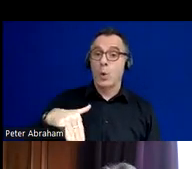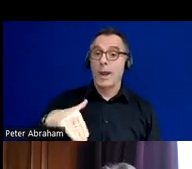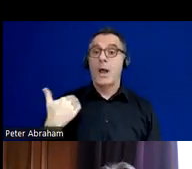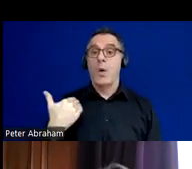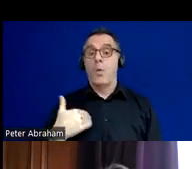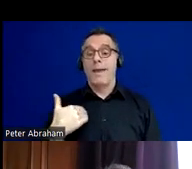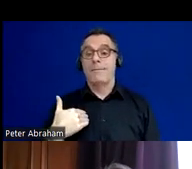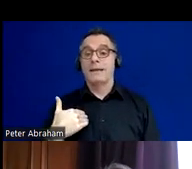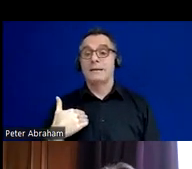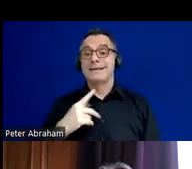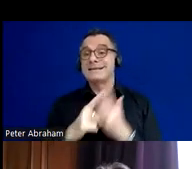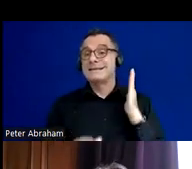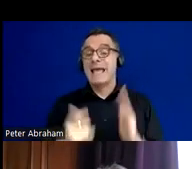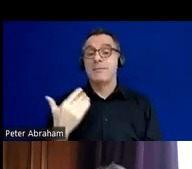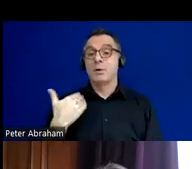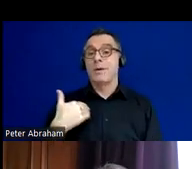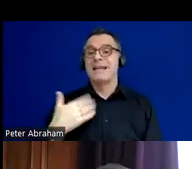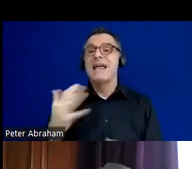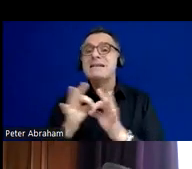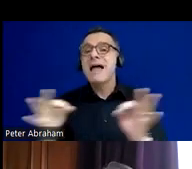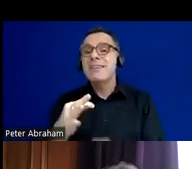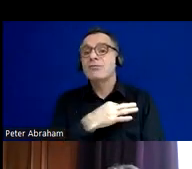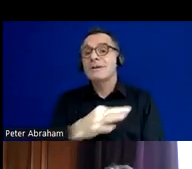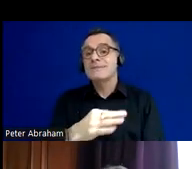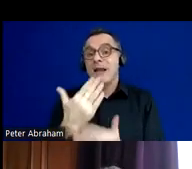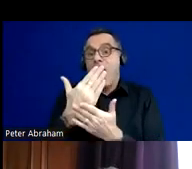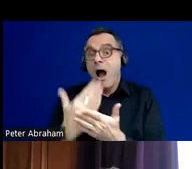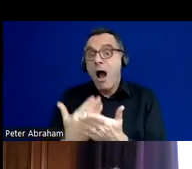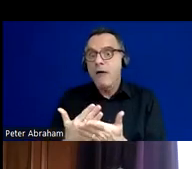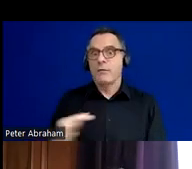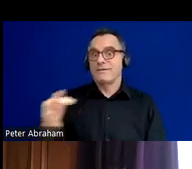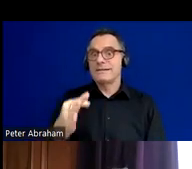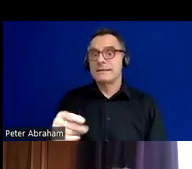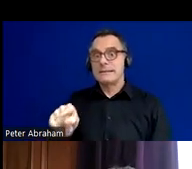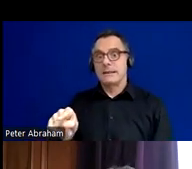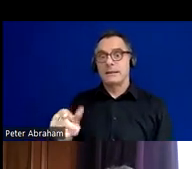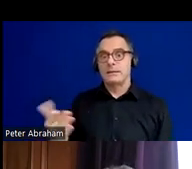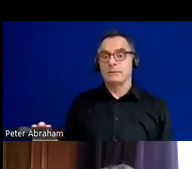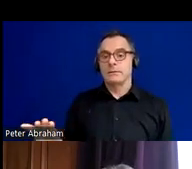there was just really nothing to represent at least half of the city. So, Women in Profile